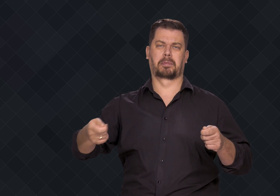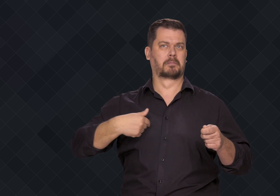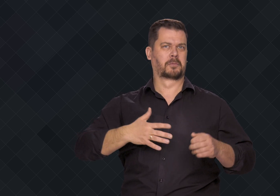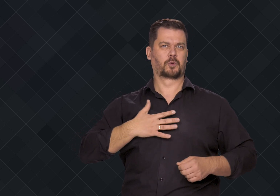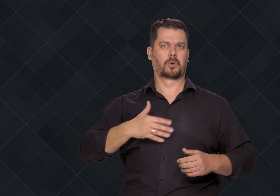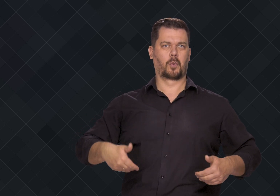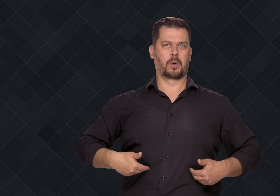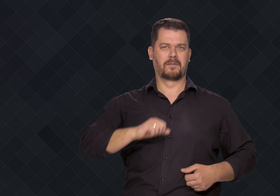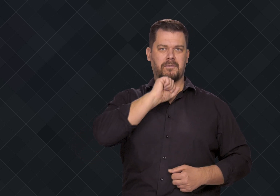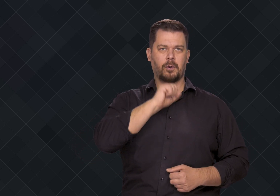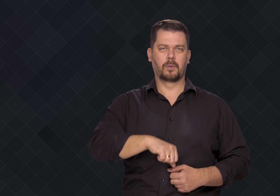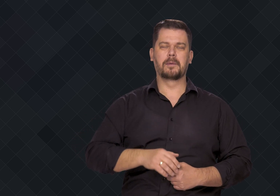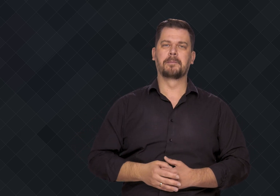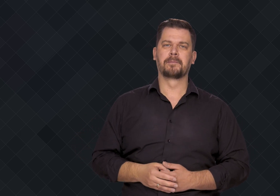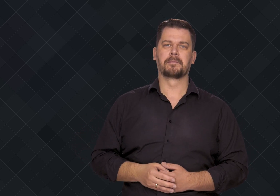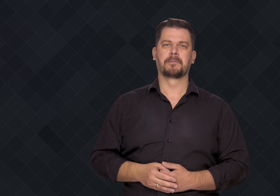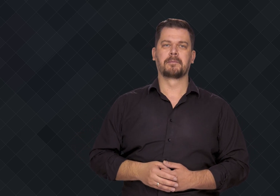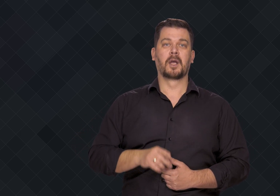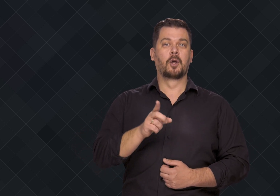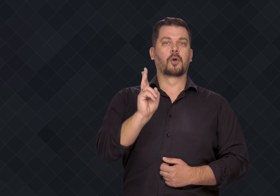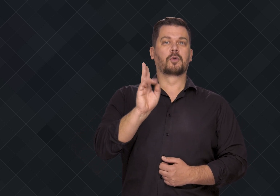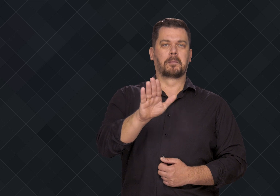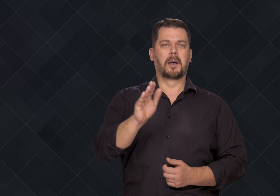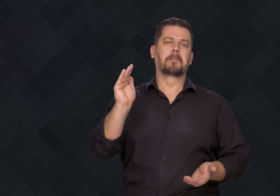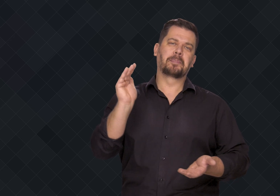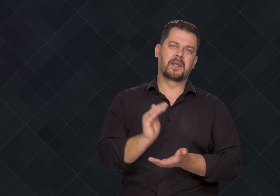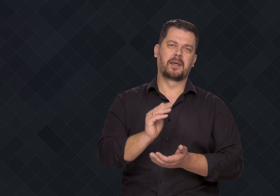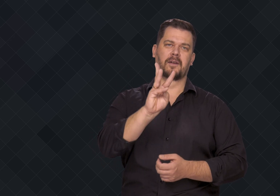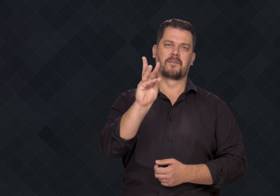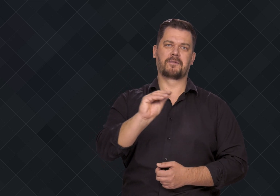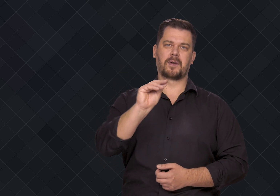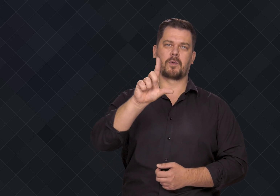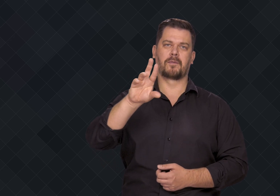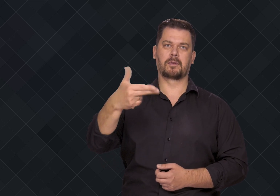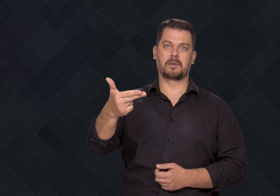when you don't feel hungry. People on a low-carb diet